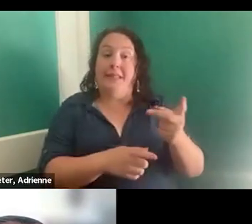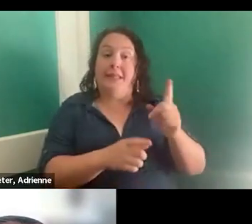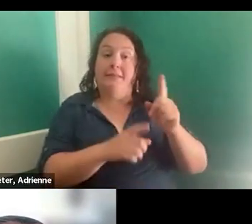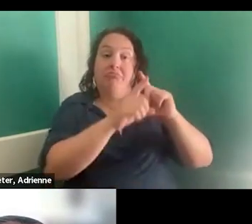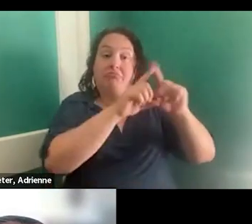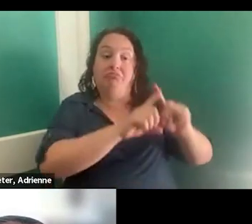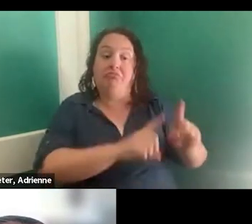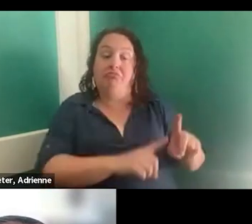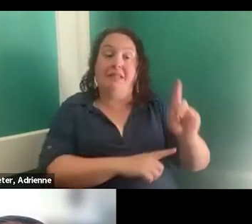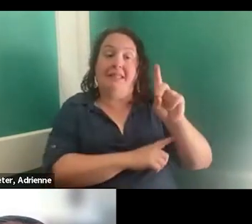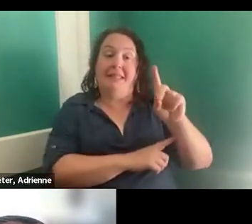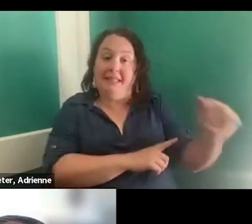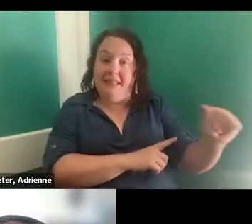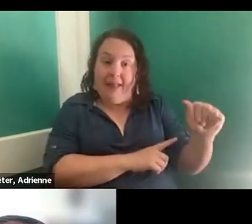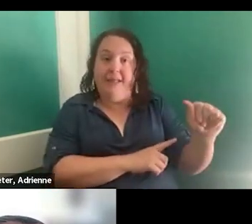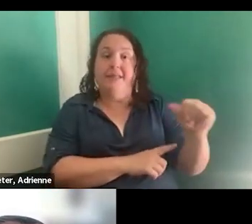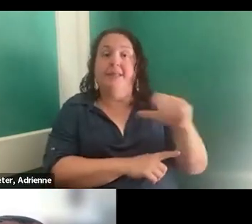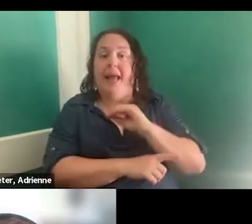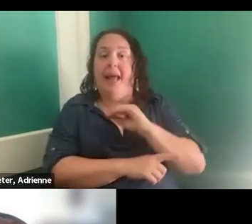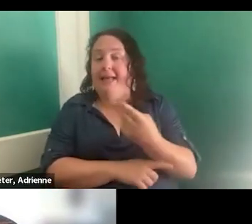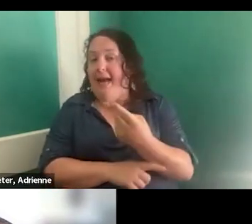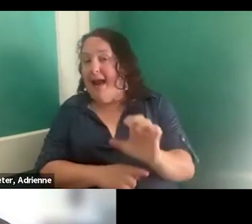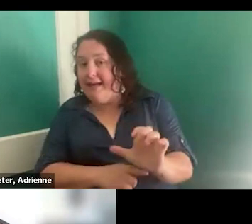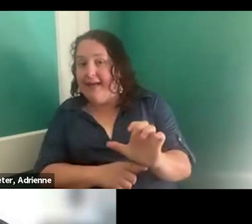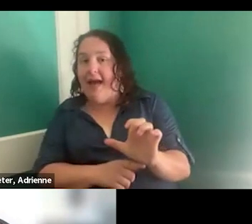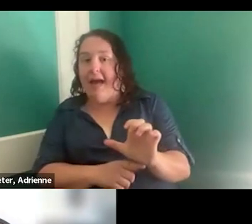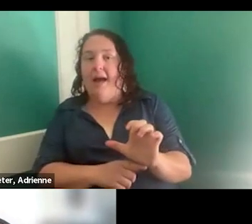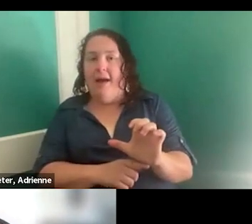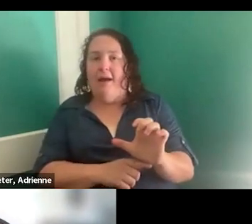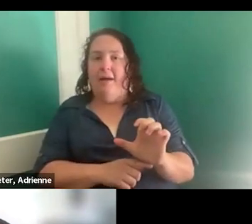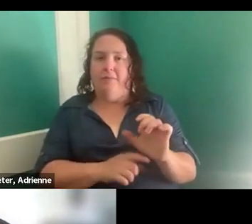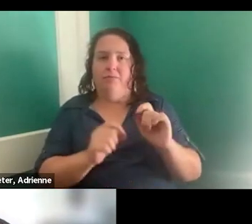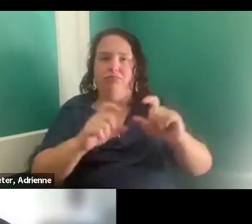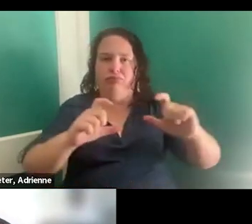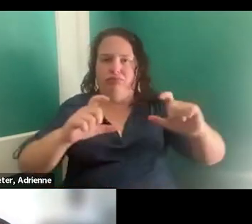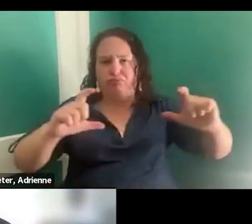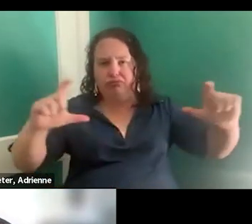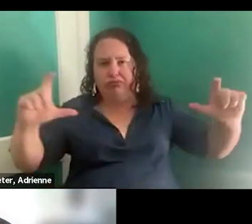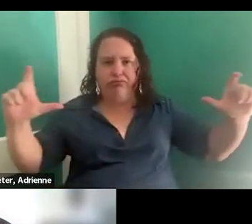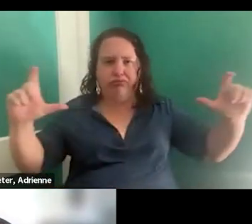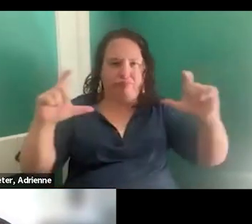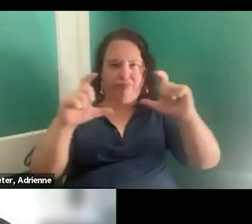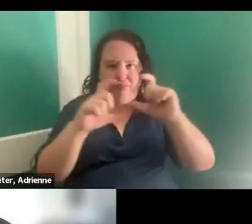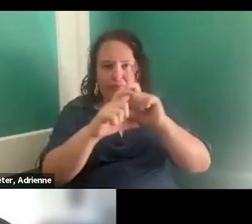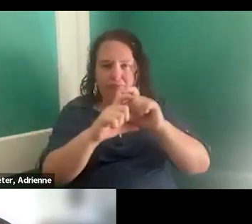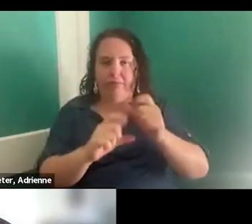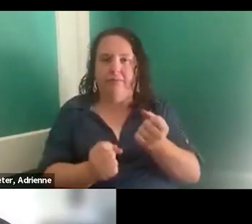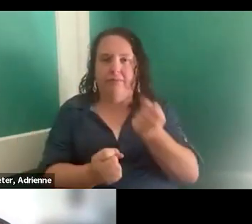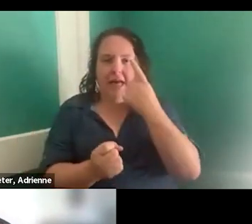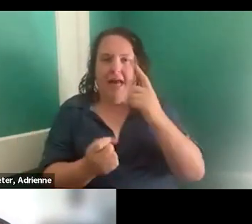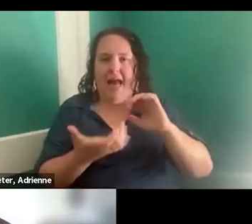and handicaps are chronicled. Look at how they are embedded.